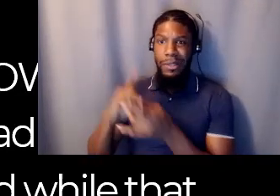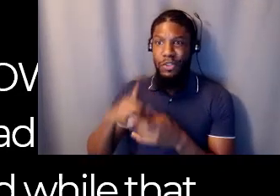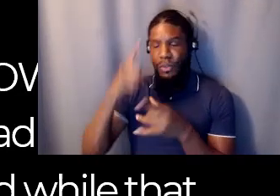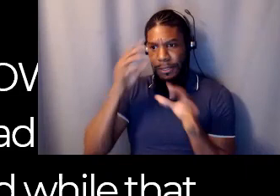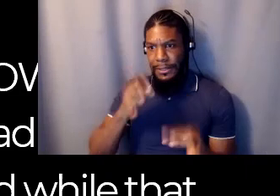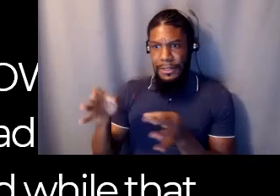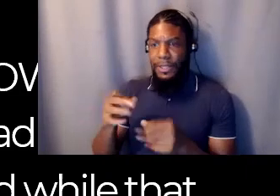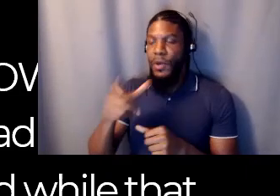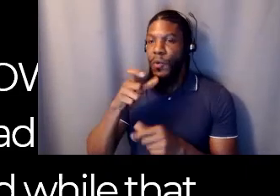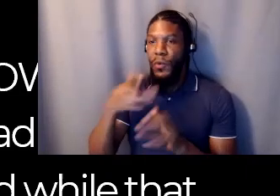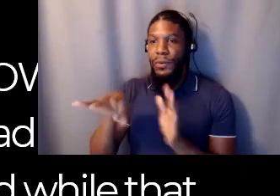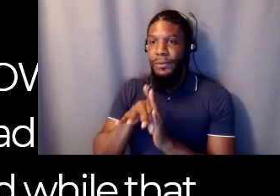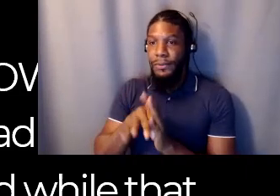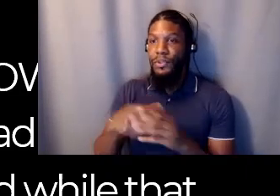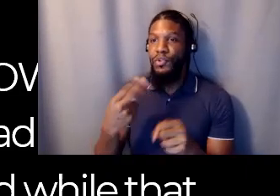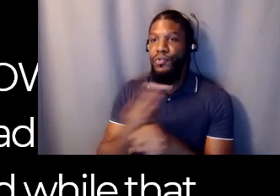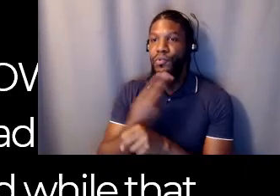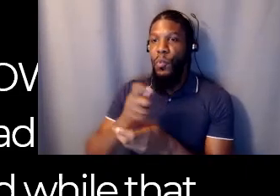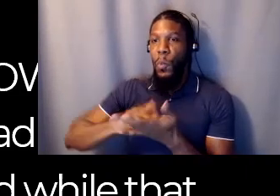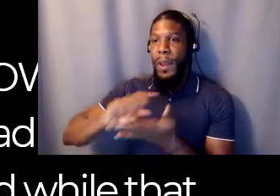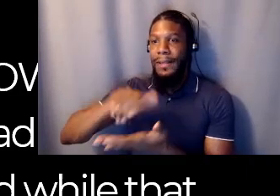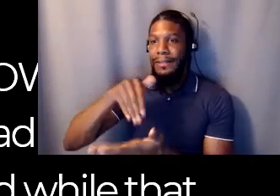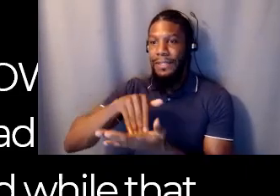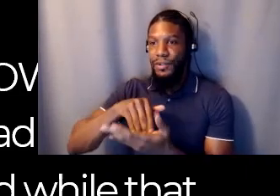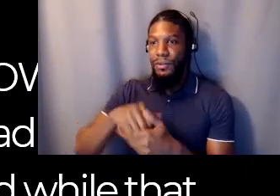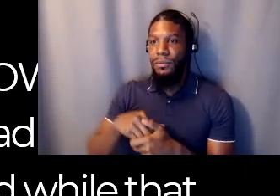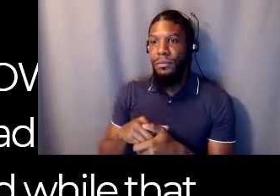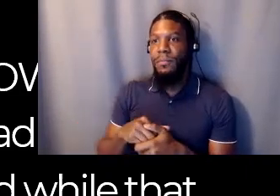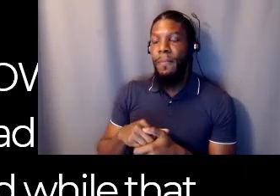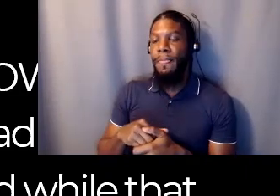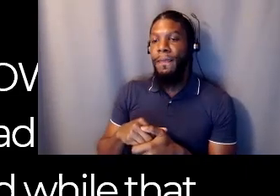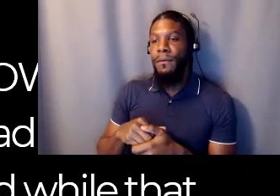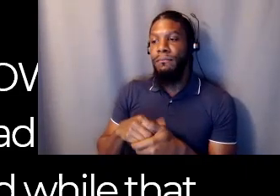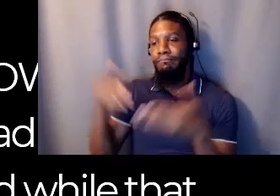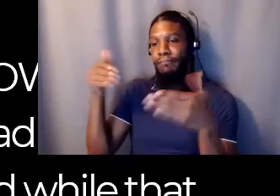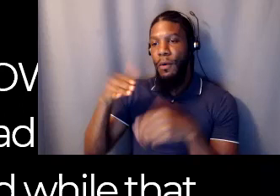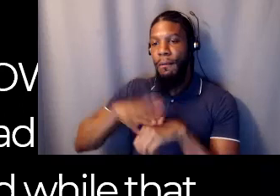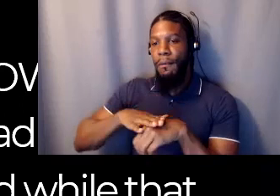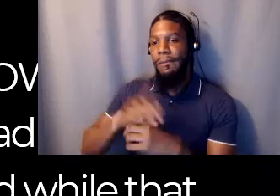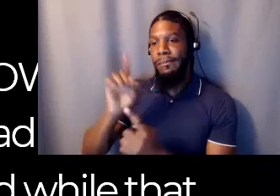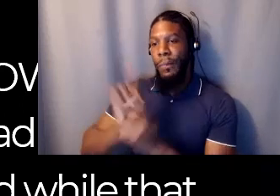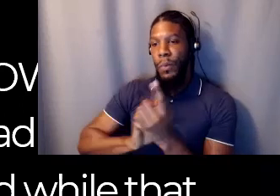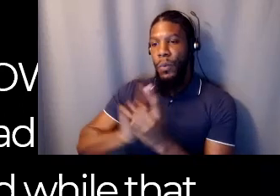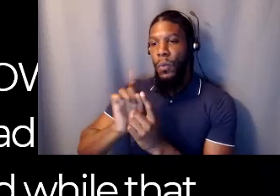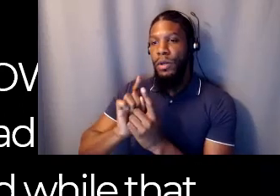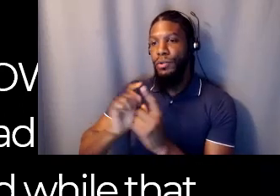And she looked at that with in-person tutoring, and I think she mentioned that there-- It provides a really important window